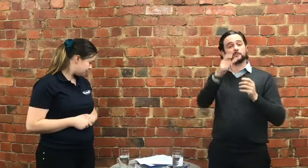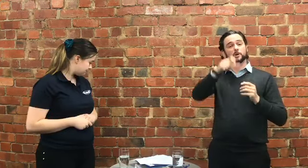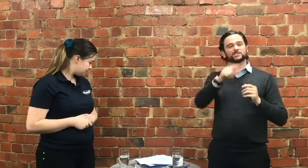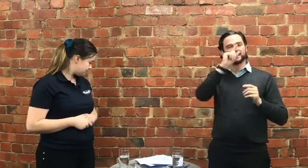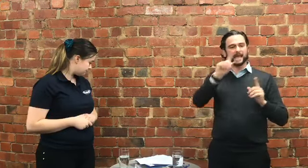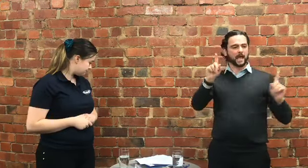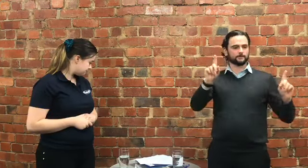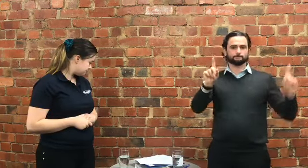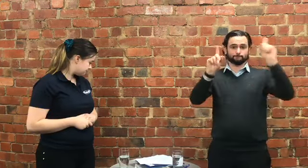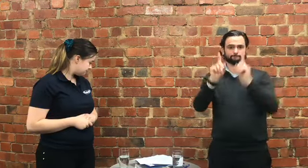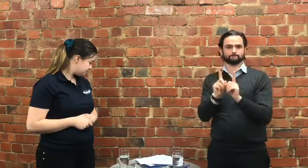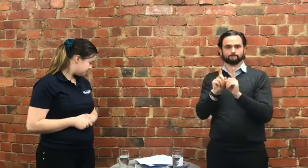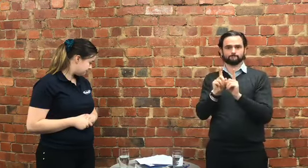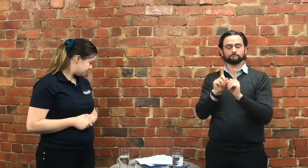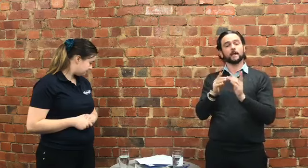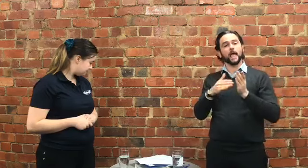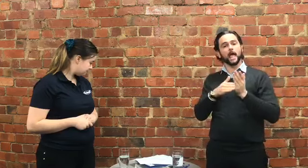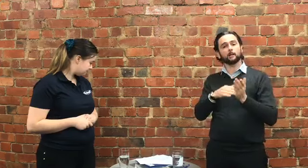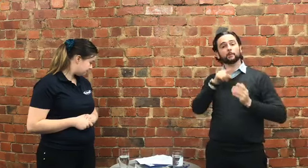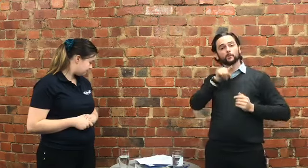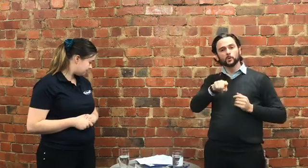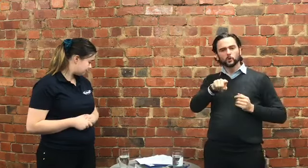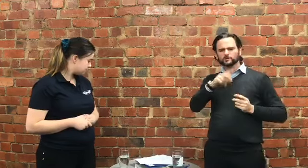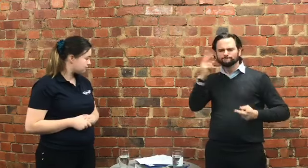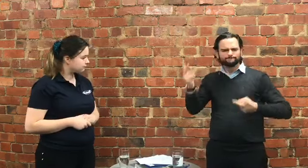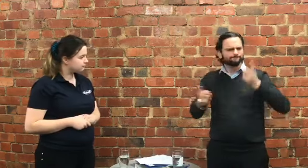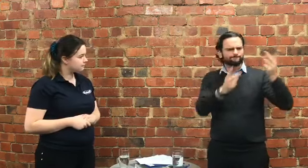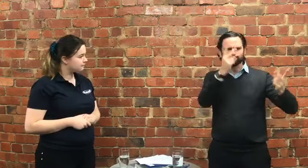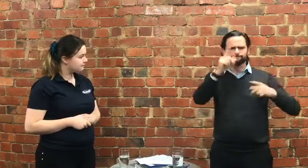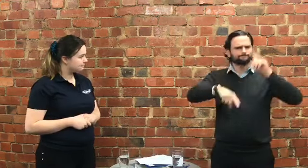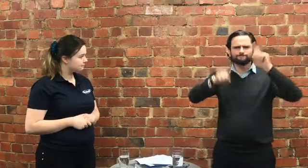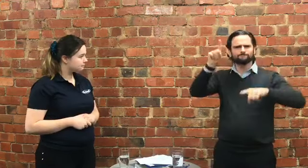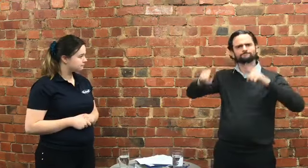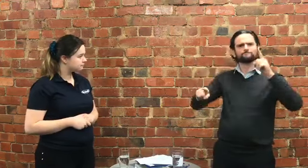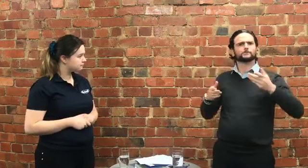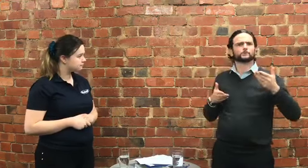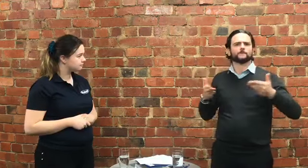is for someone to help you find those services